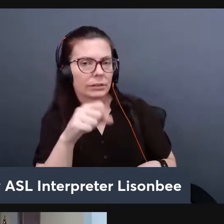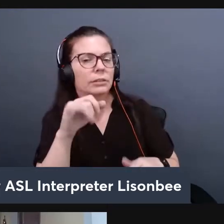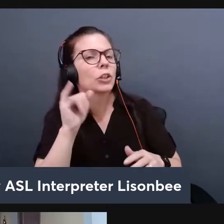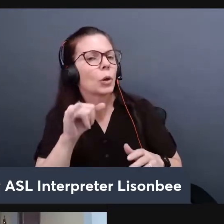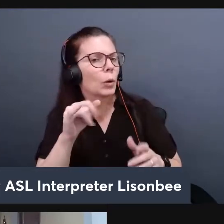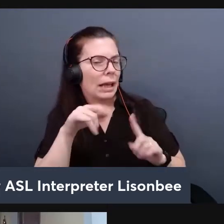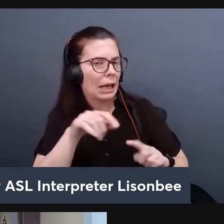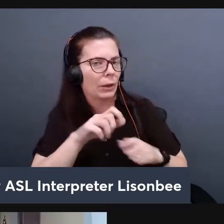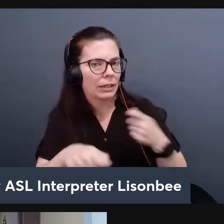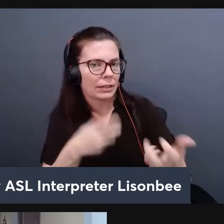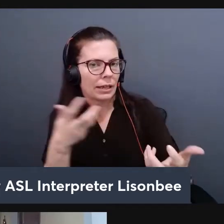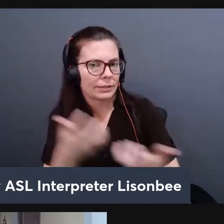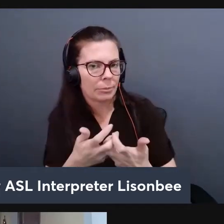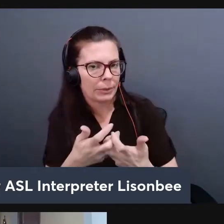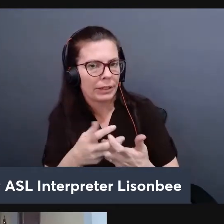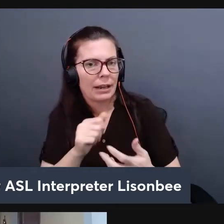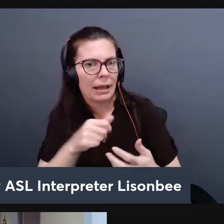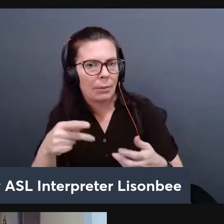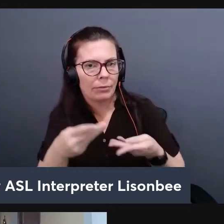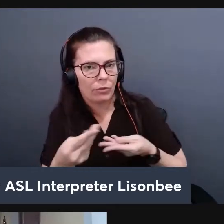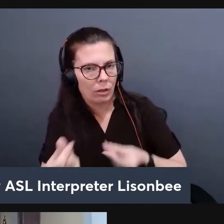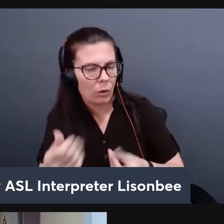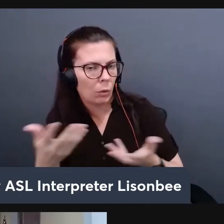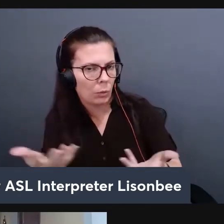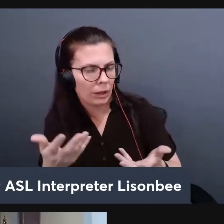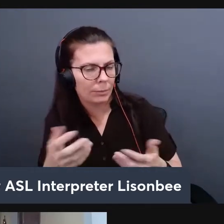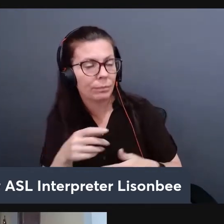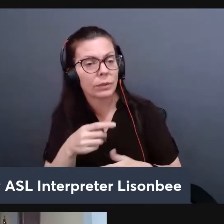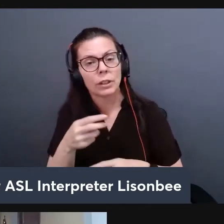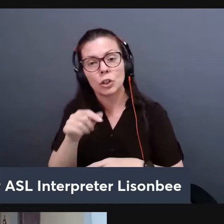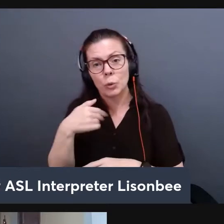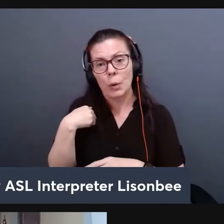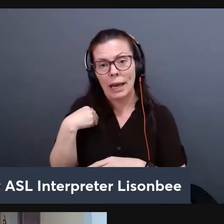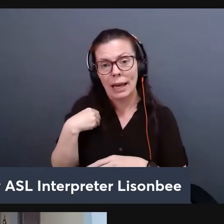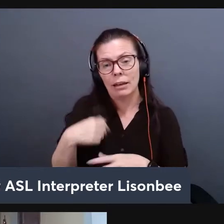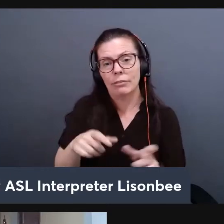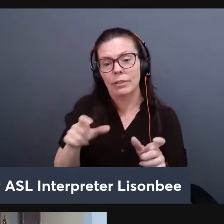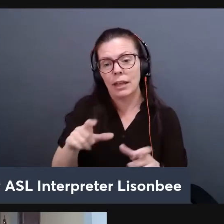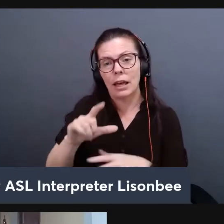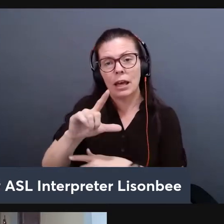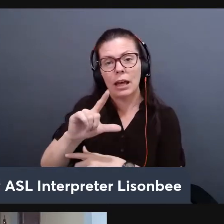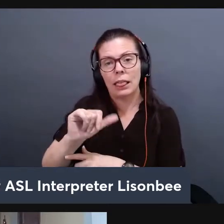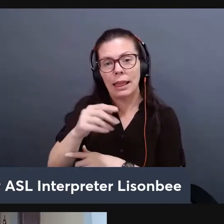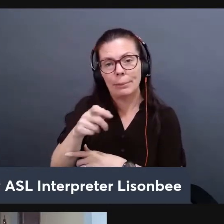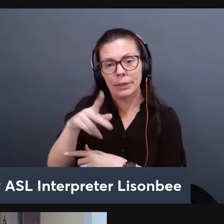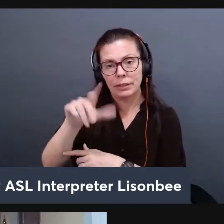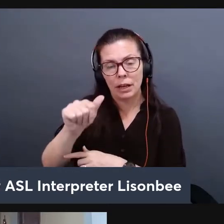is you have Lambdas that are set up using Cognito, Amazon Cognito, because that is what we use